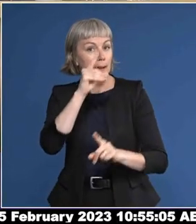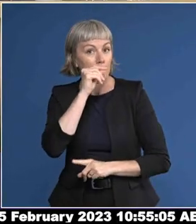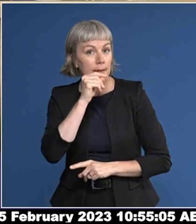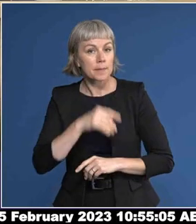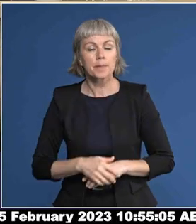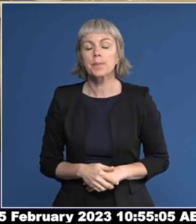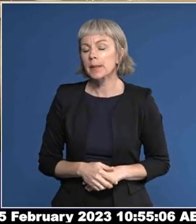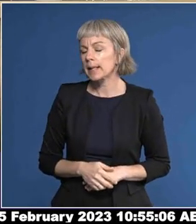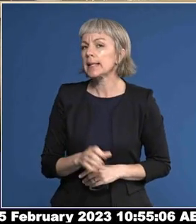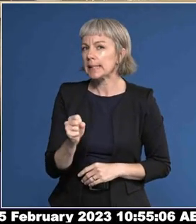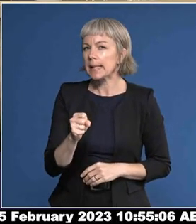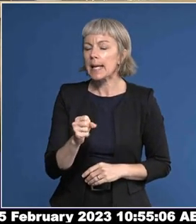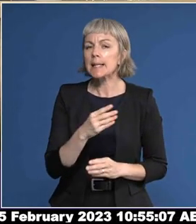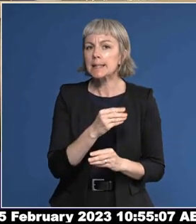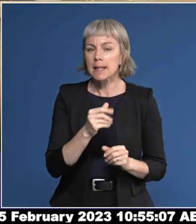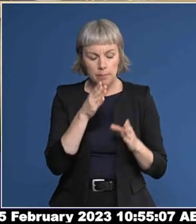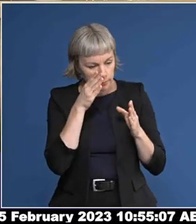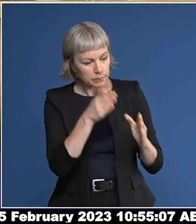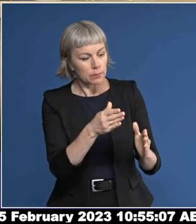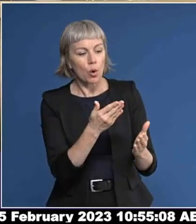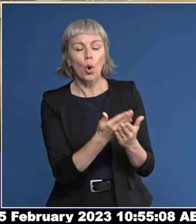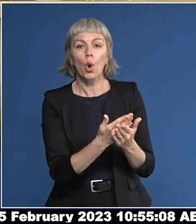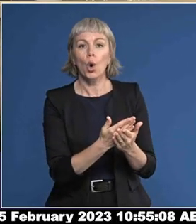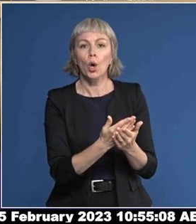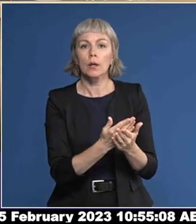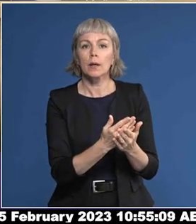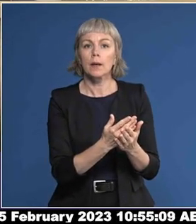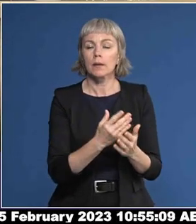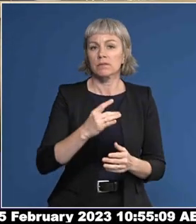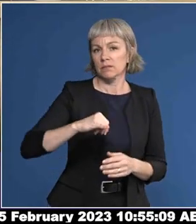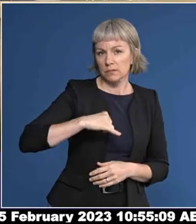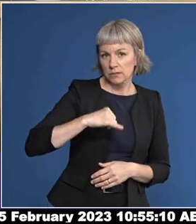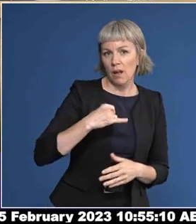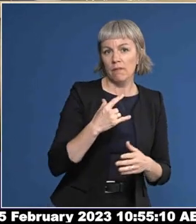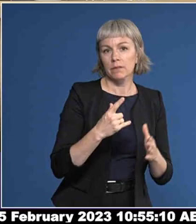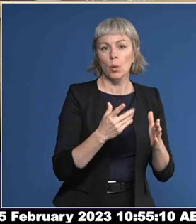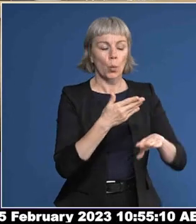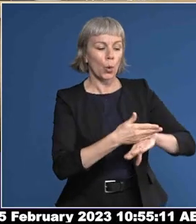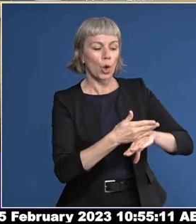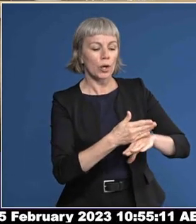So we have already commenced Certificate I and Certificate II training in, for example,